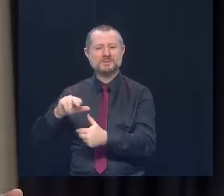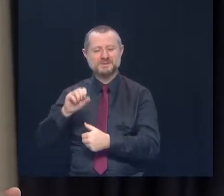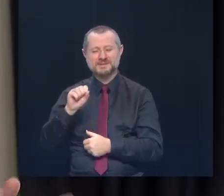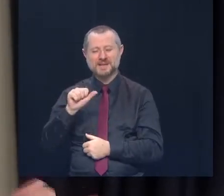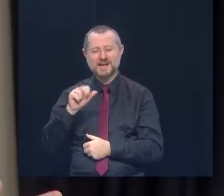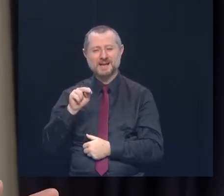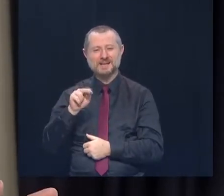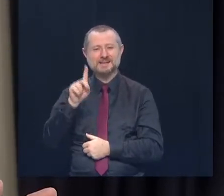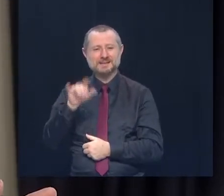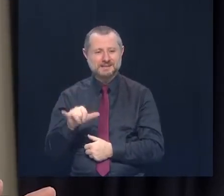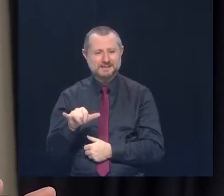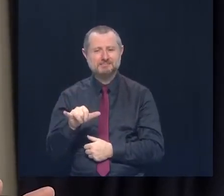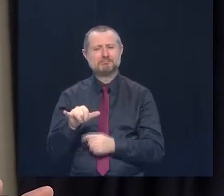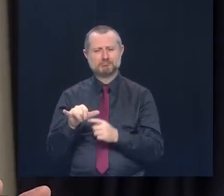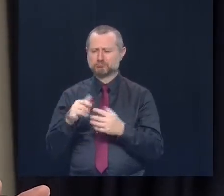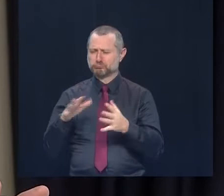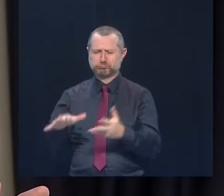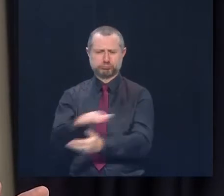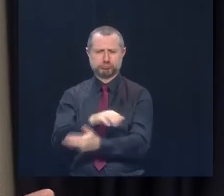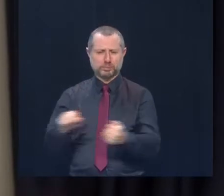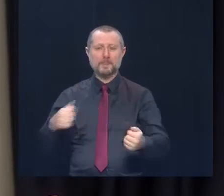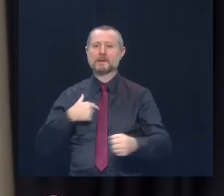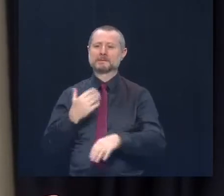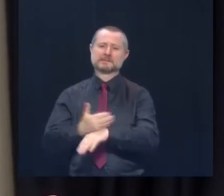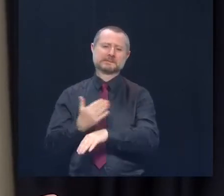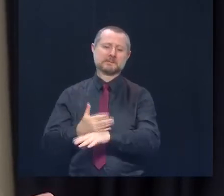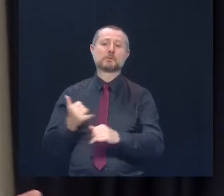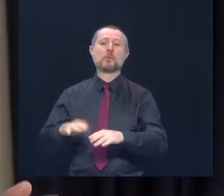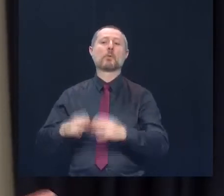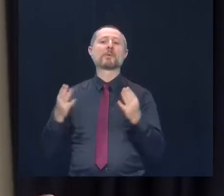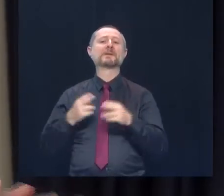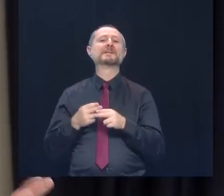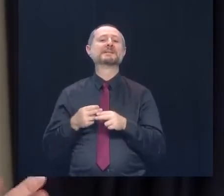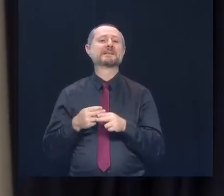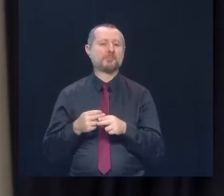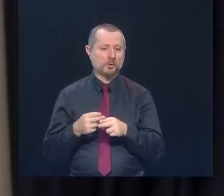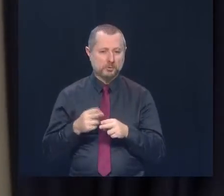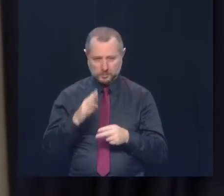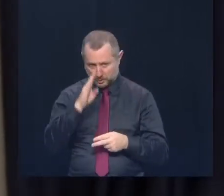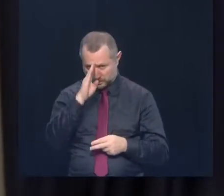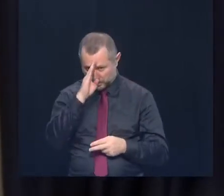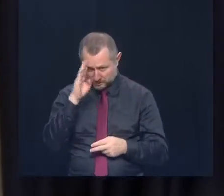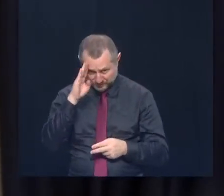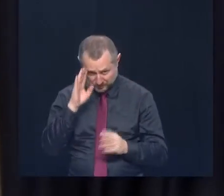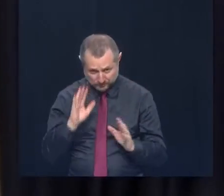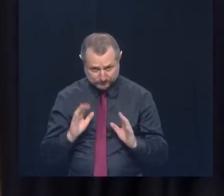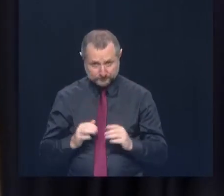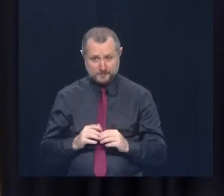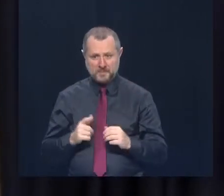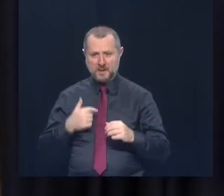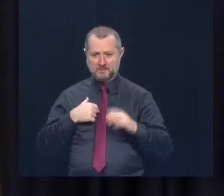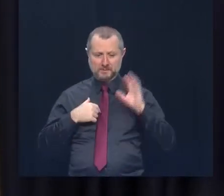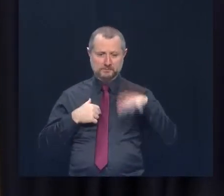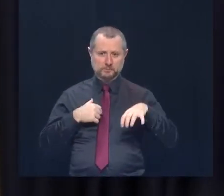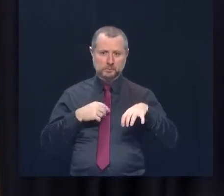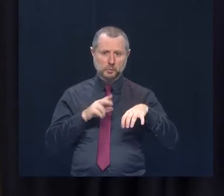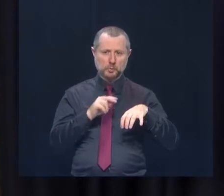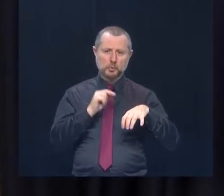IT'S AN OPWDD/OMH FACILITY THAT DURING HURRICANE SANDY WAS DESTROYED AND HAS BEEN REBUILT AND NEVER OPENED UP AGAIN TO OMH